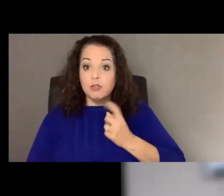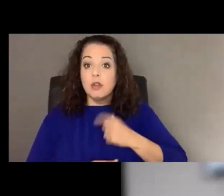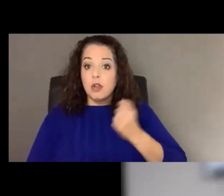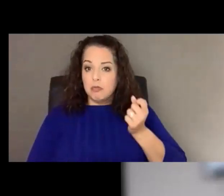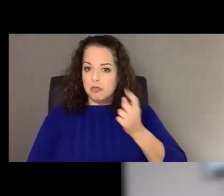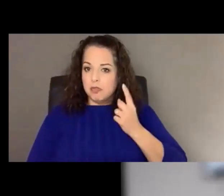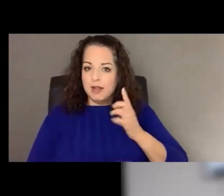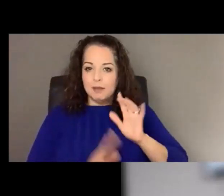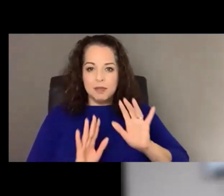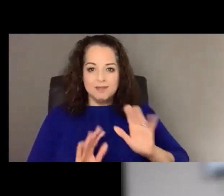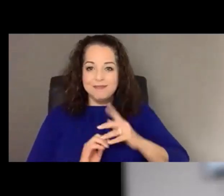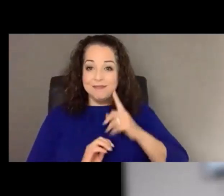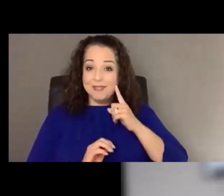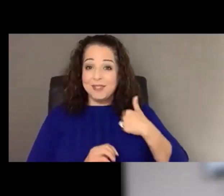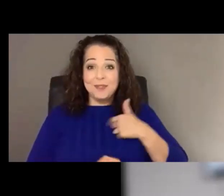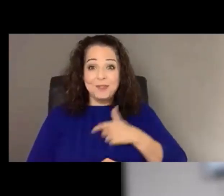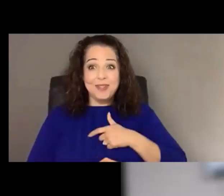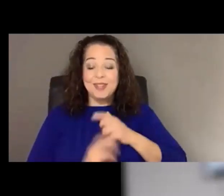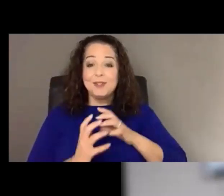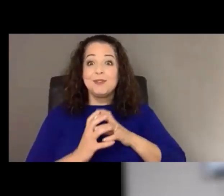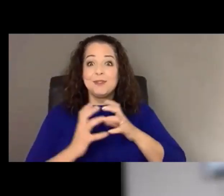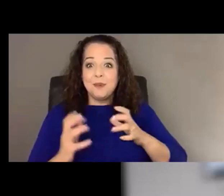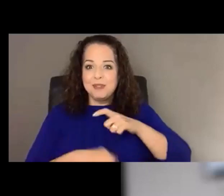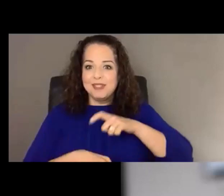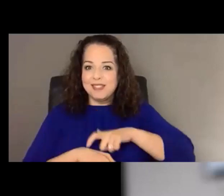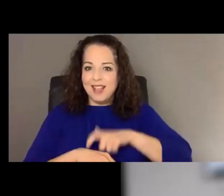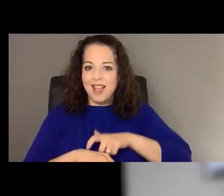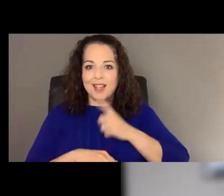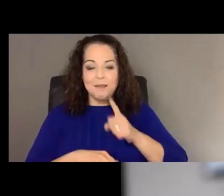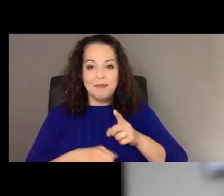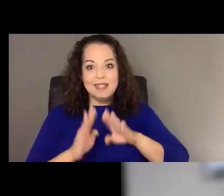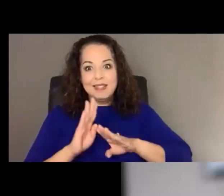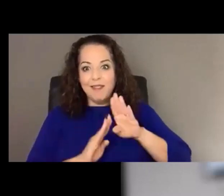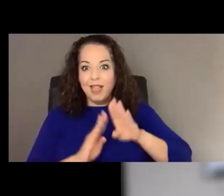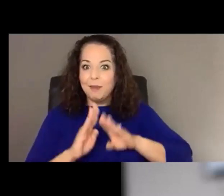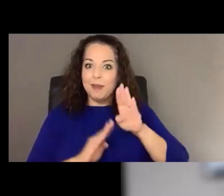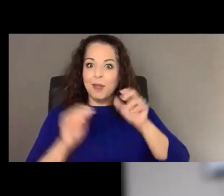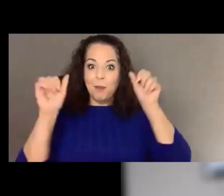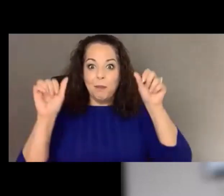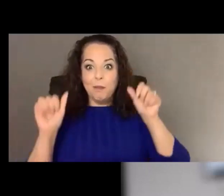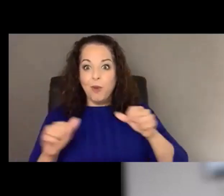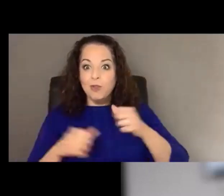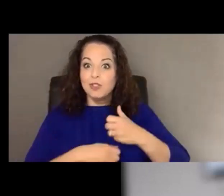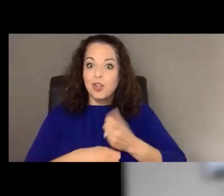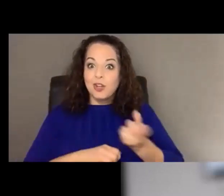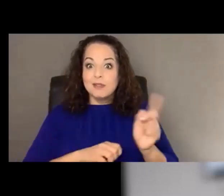because we put so much time into developing posters for conferences.